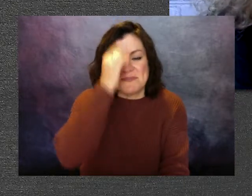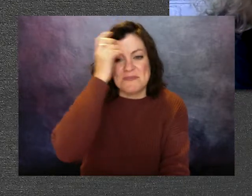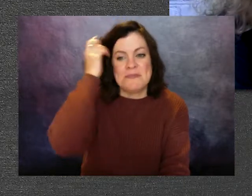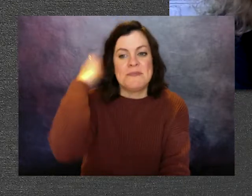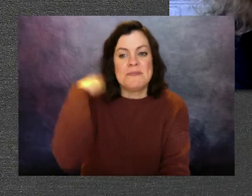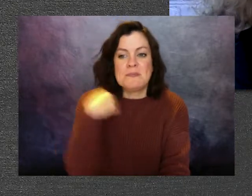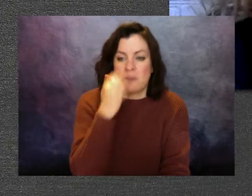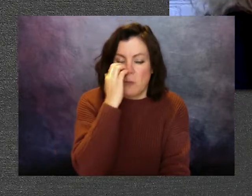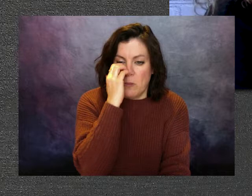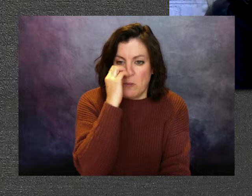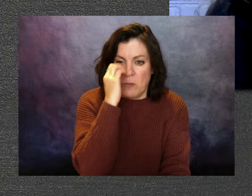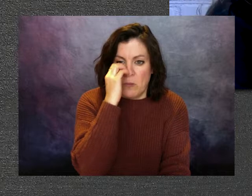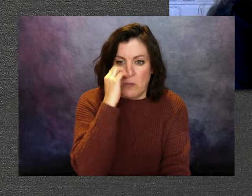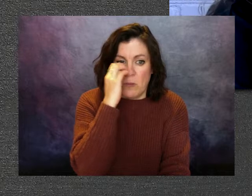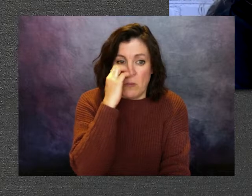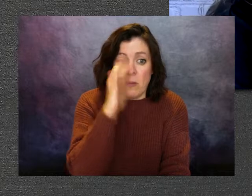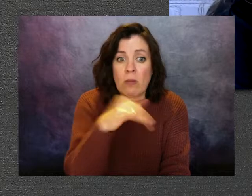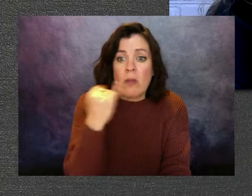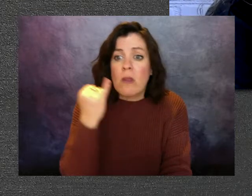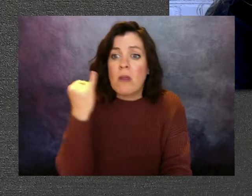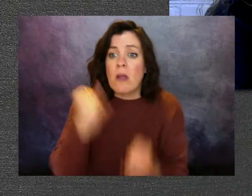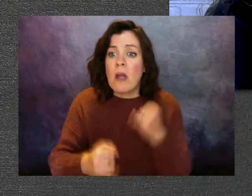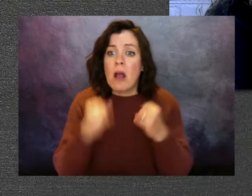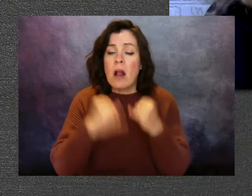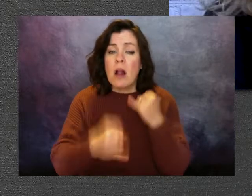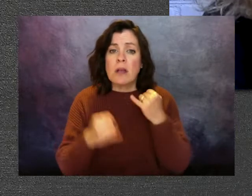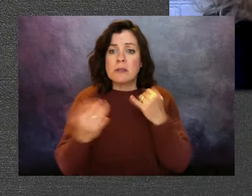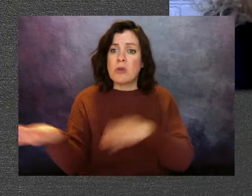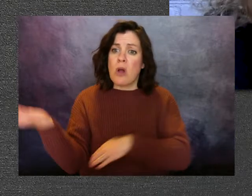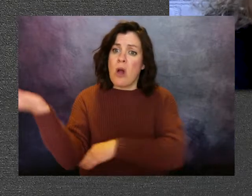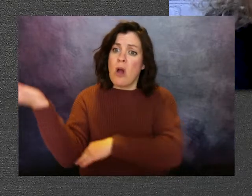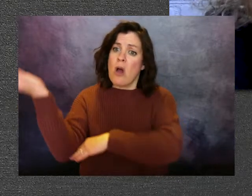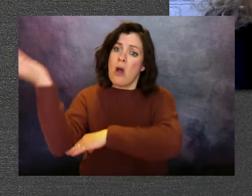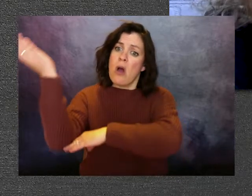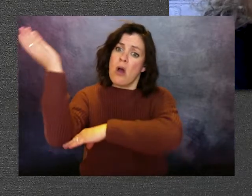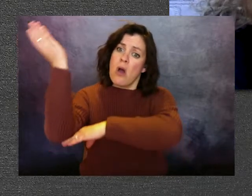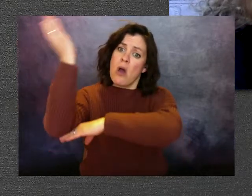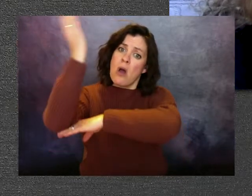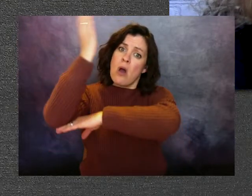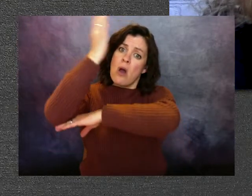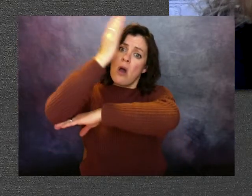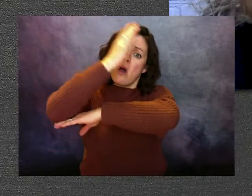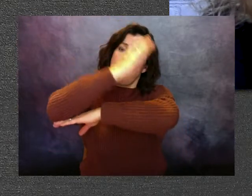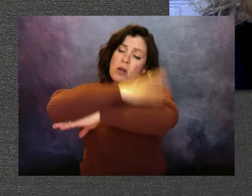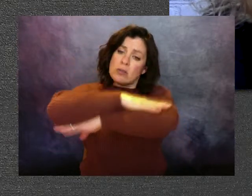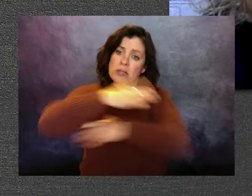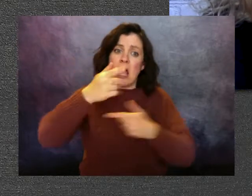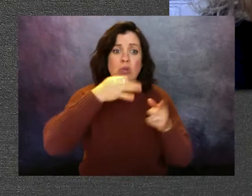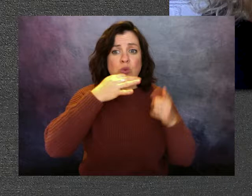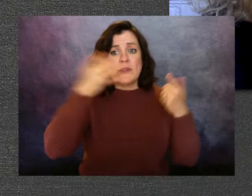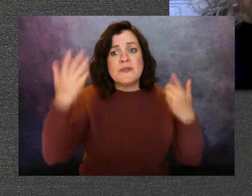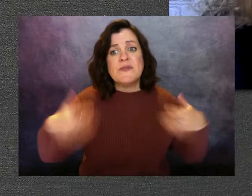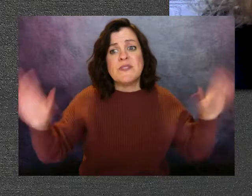What happens at the end of a veterinarians day? Veterinarians make sure the clinic is clean.